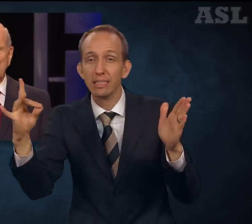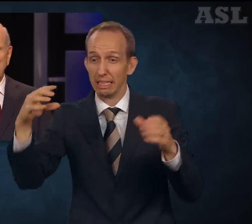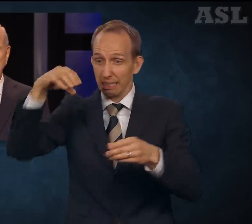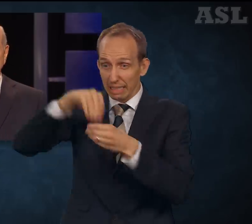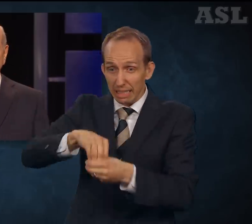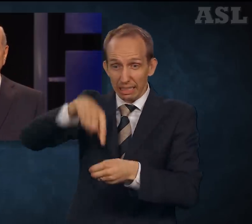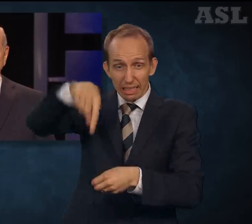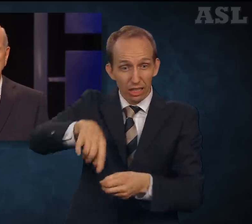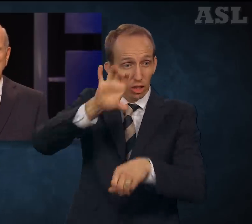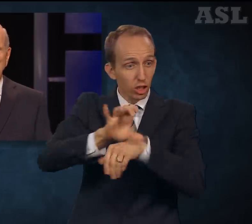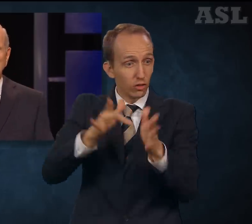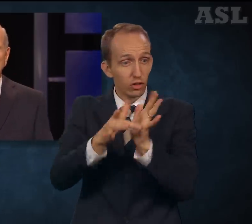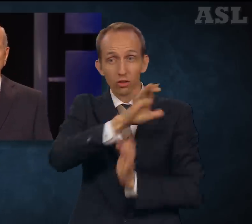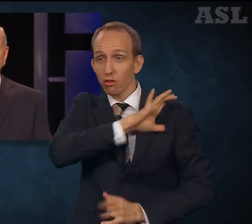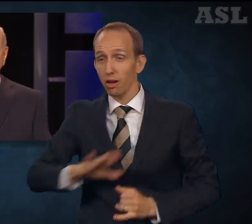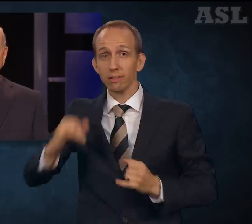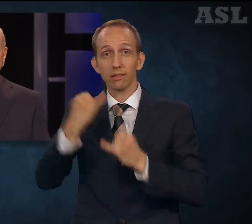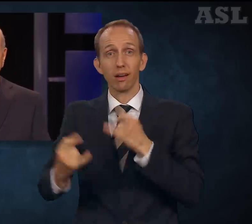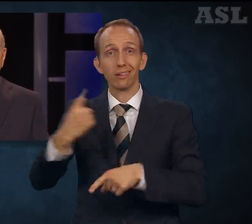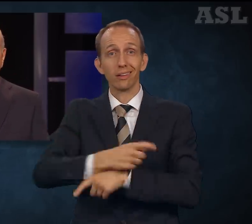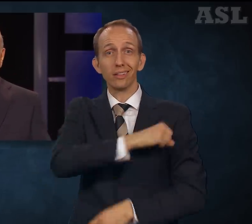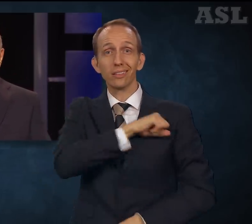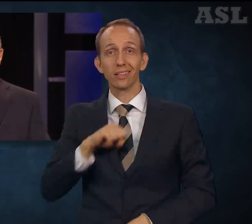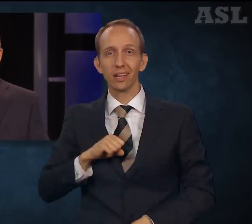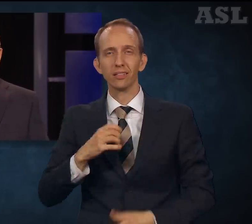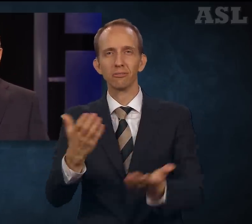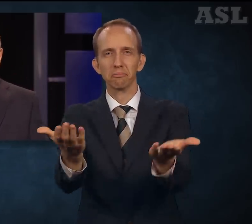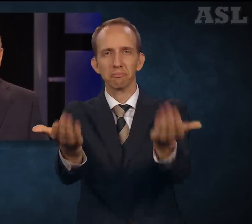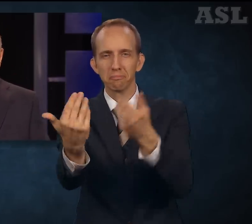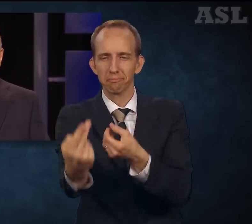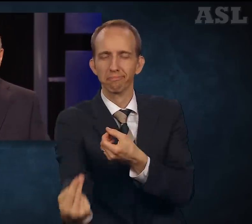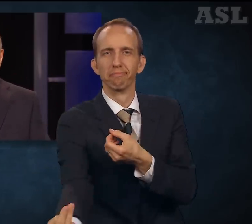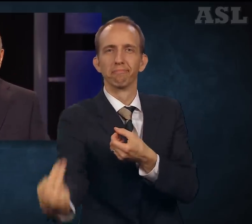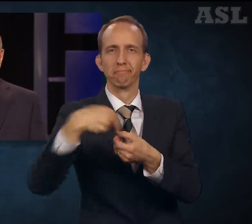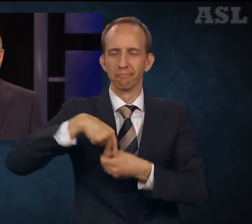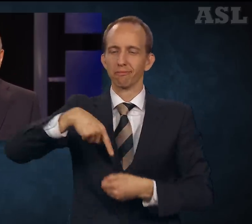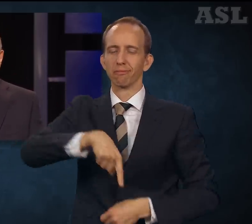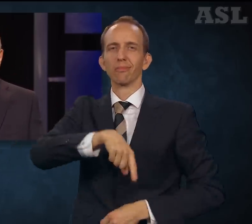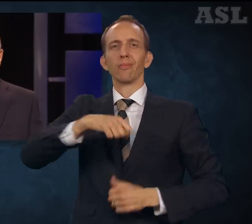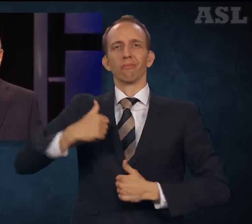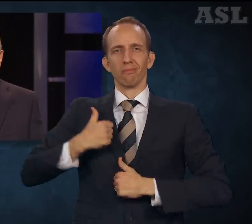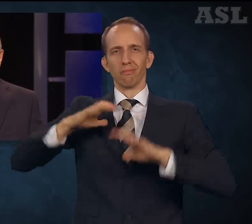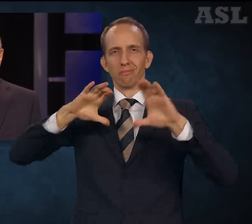JESUS CHRIST OF LATTER-DAY